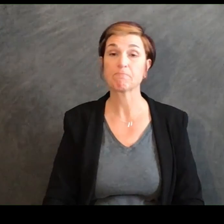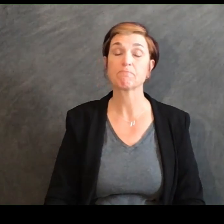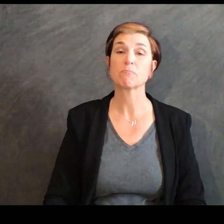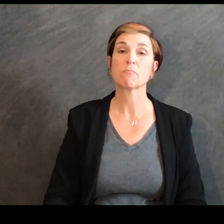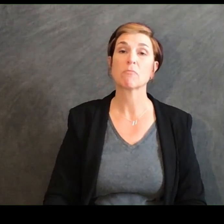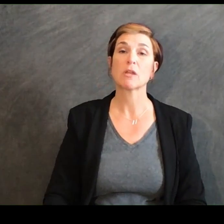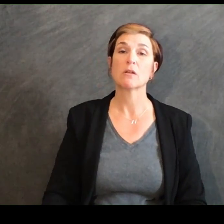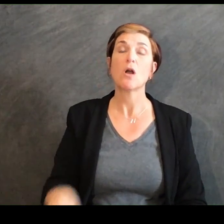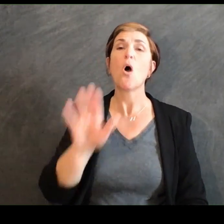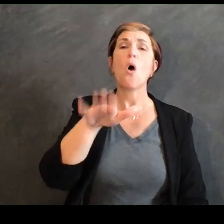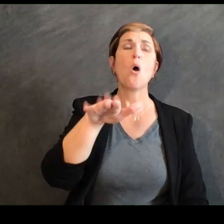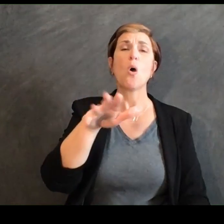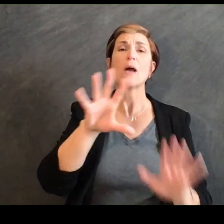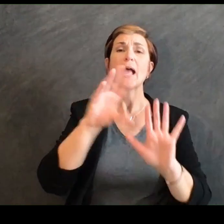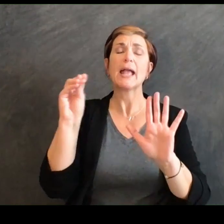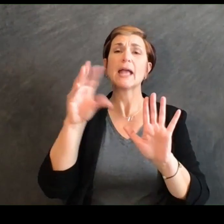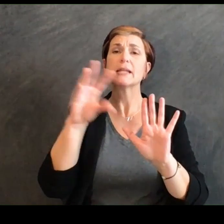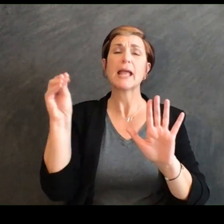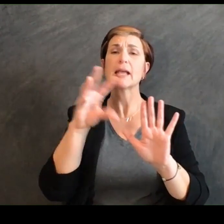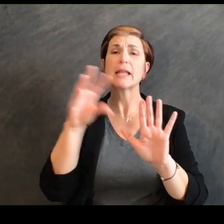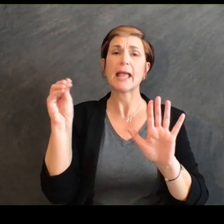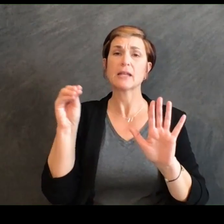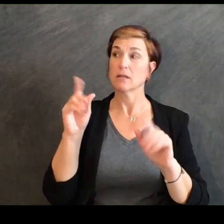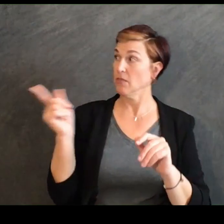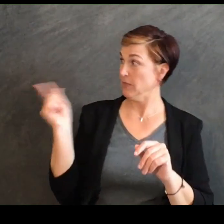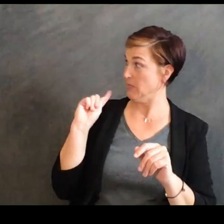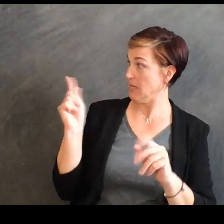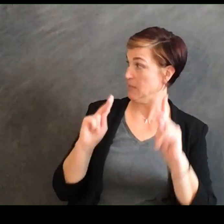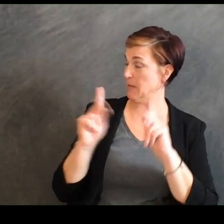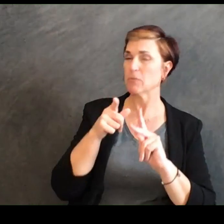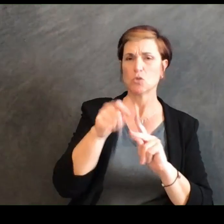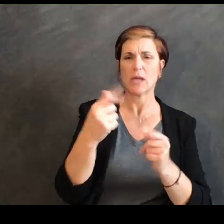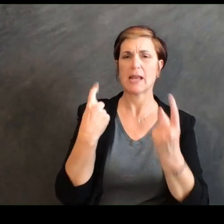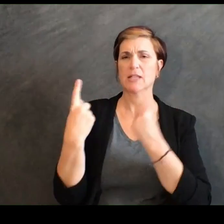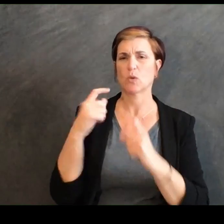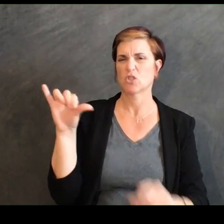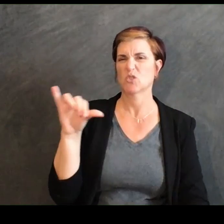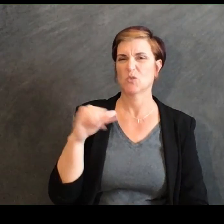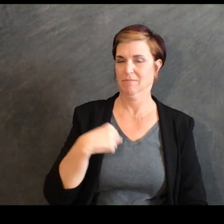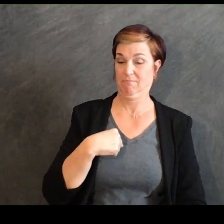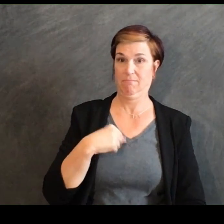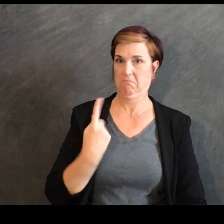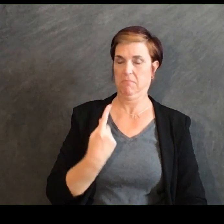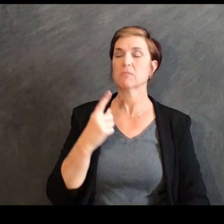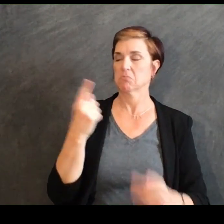you'd like to ask some of the folks up here it would be fun please mr. president where are you with the House bill